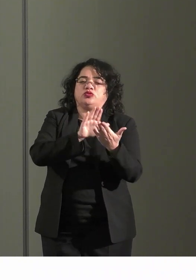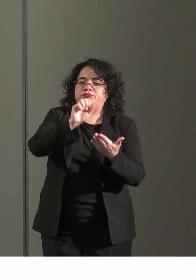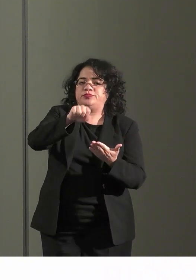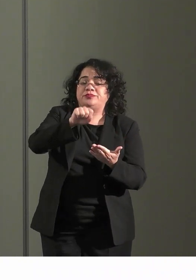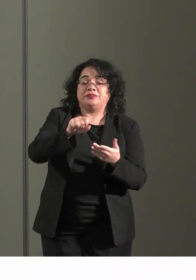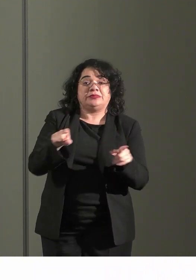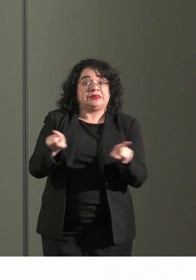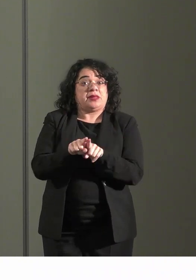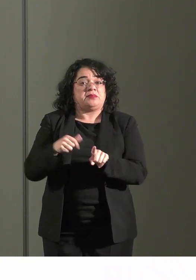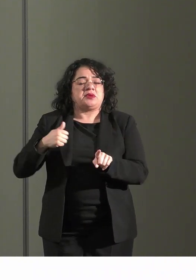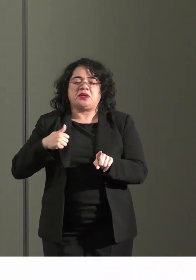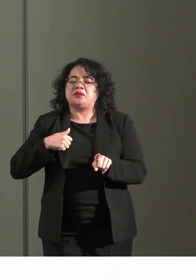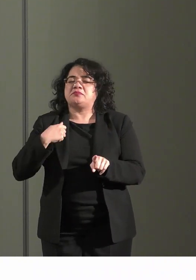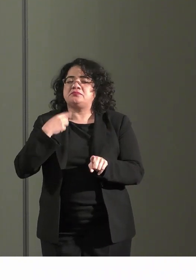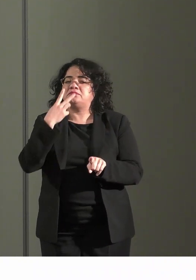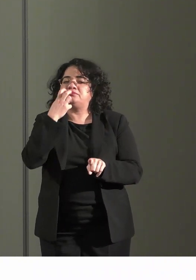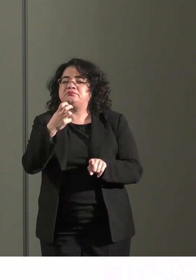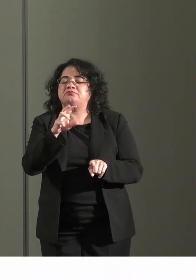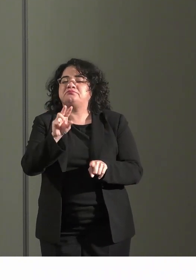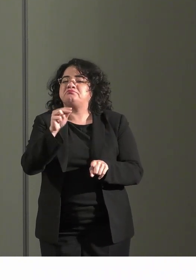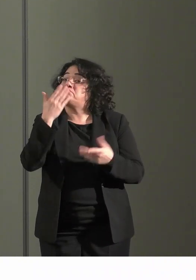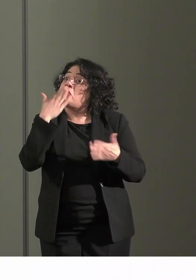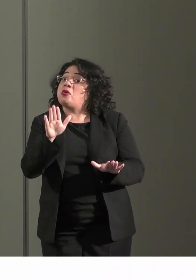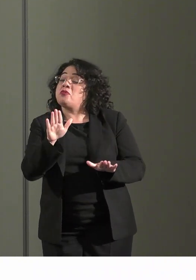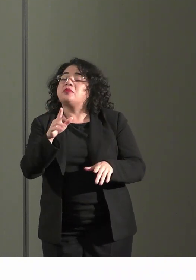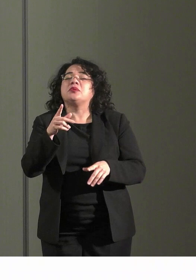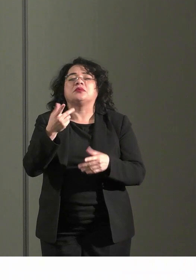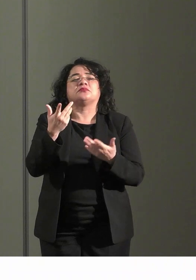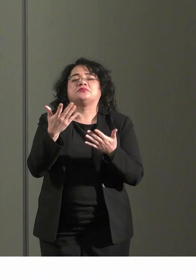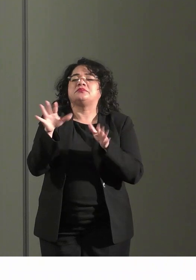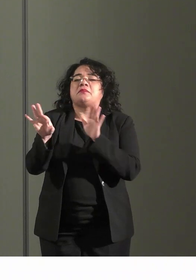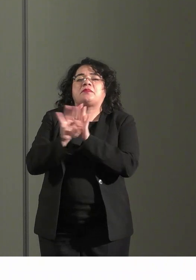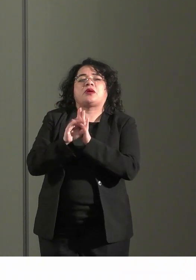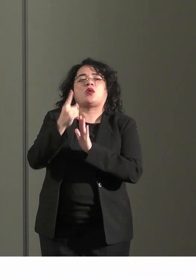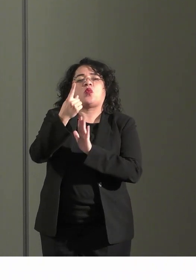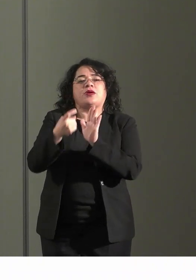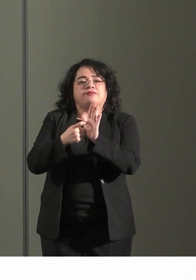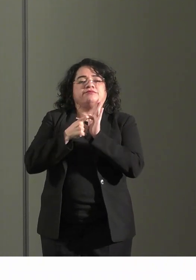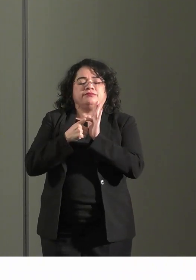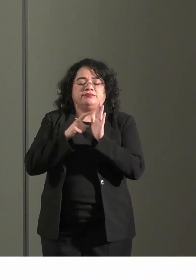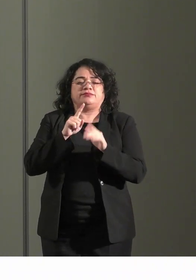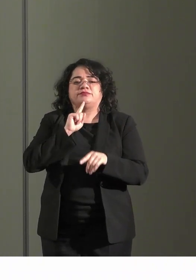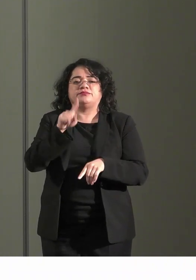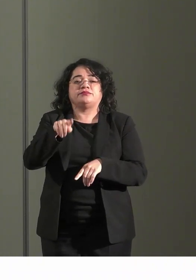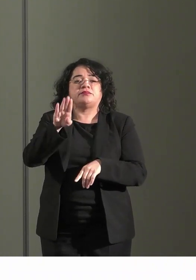in the Canada. We will pick a section mandated under the Federal Government. The banking sector